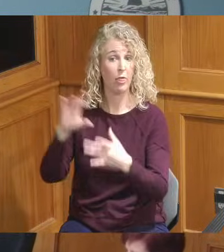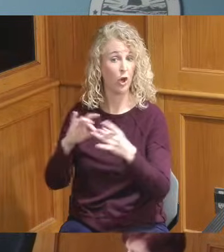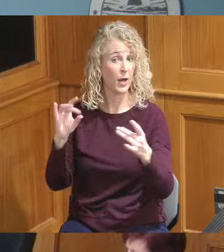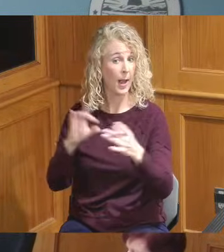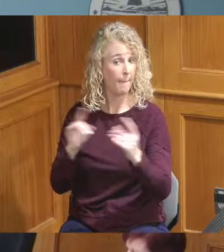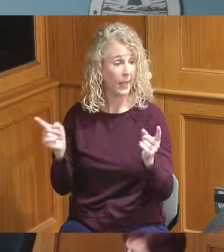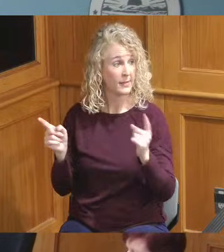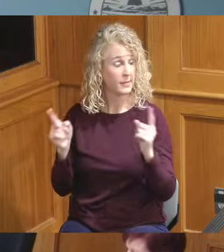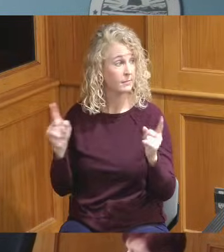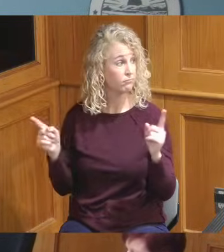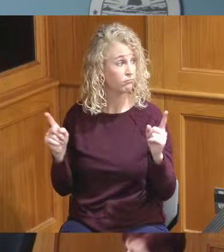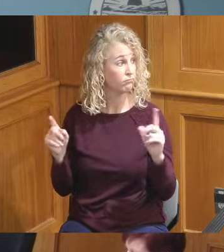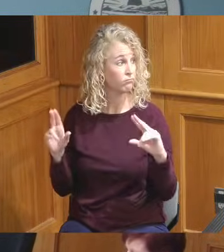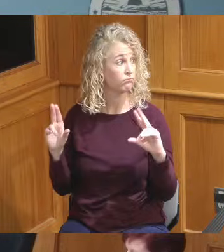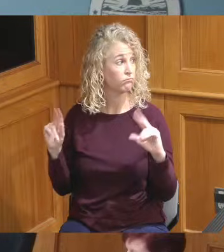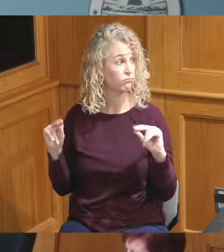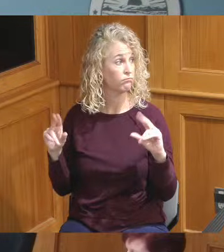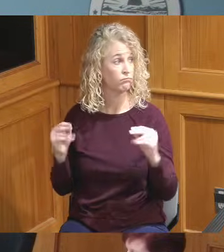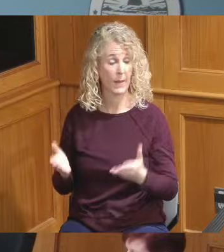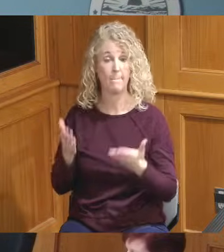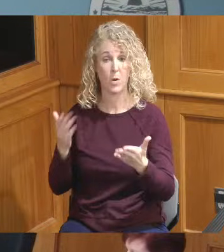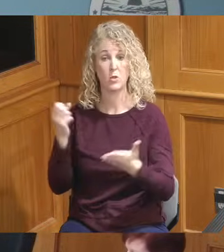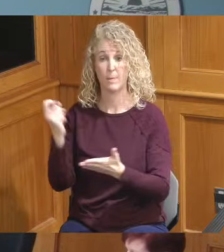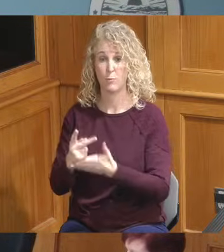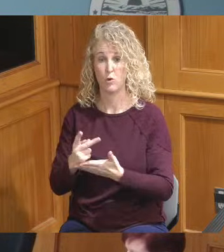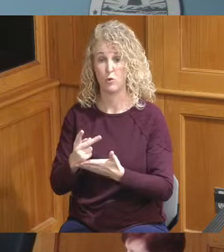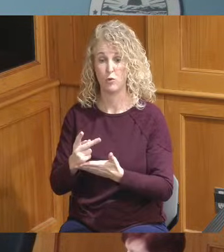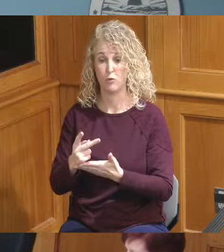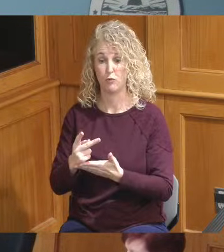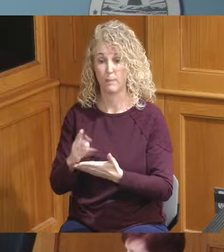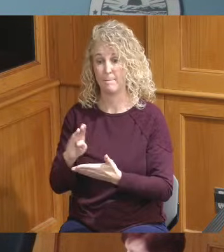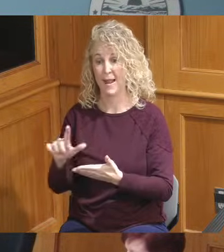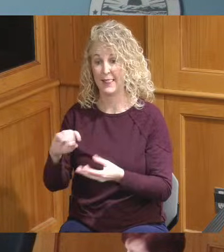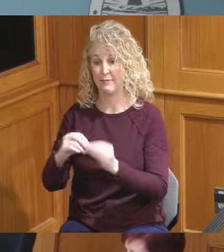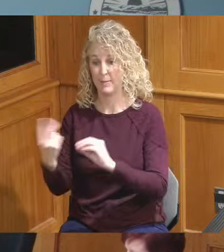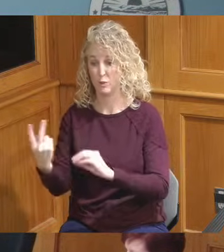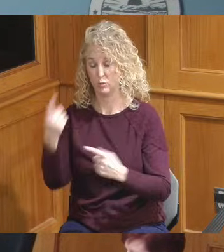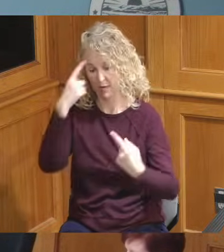it relates to this resolution? I make a motion to adopt this resolution. Second. Commissioner